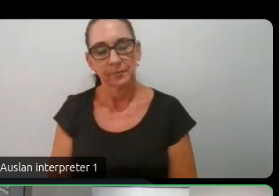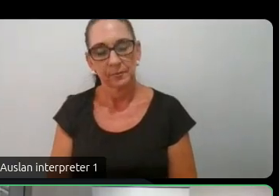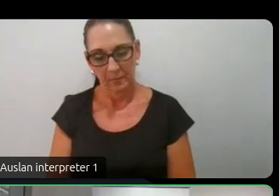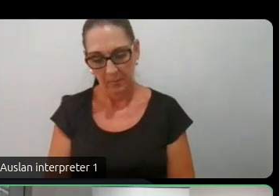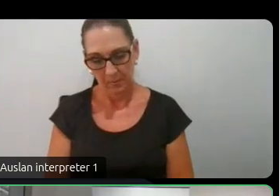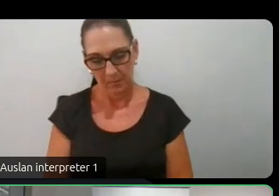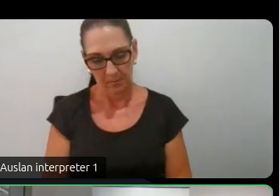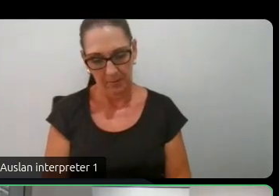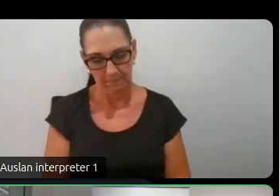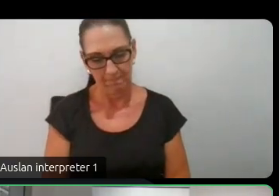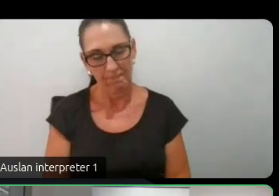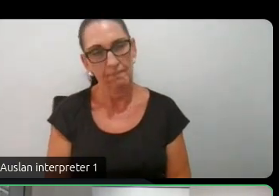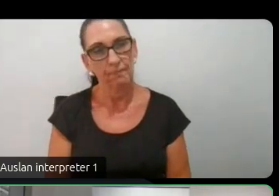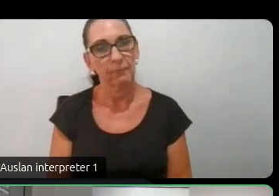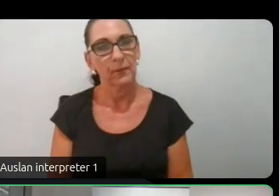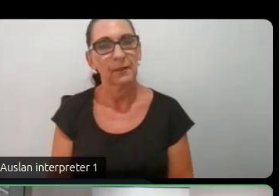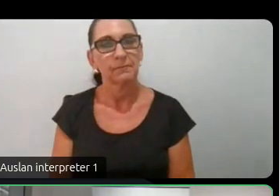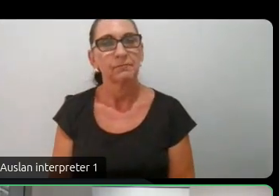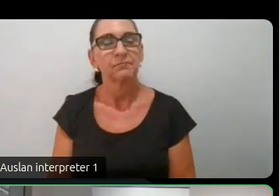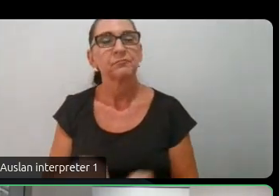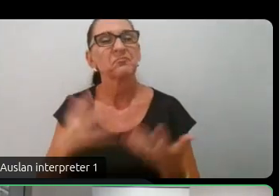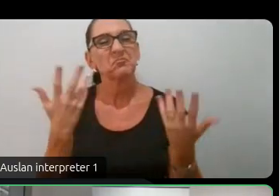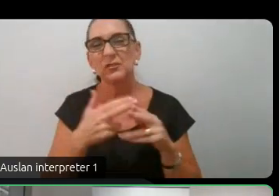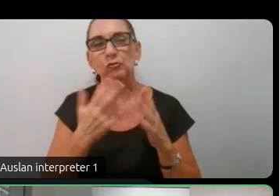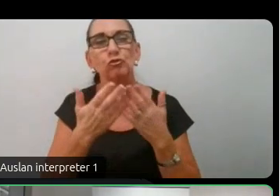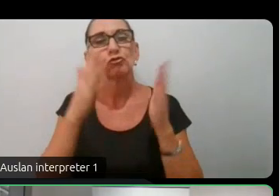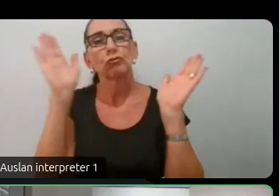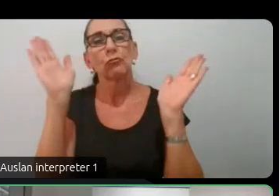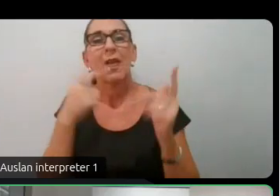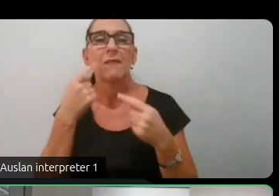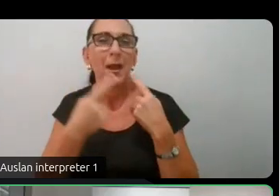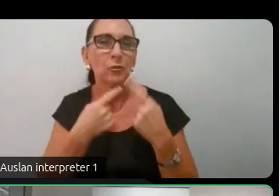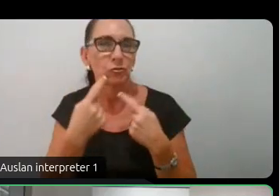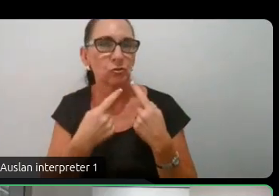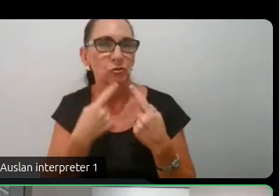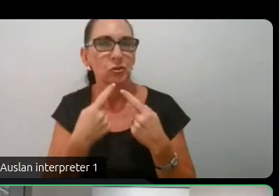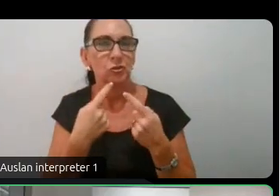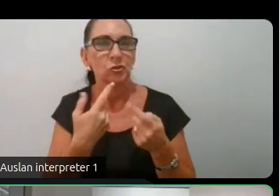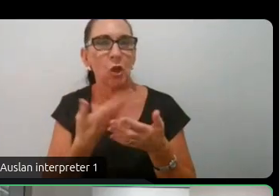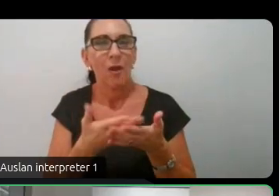So in terms of general uh information and general way that um decisions are made in